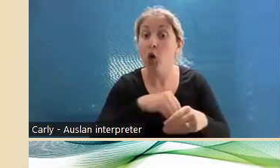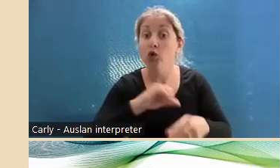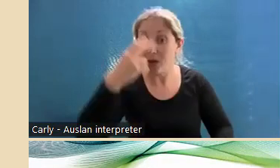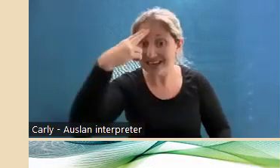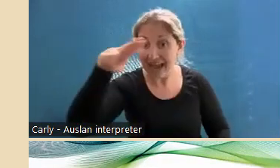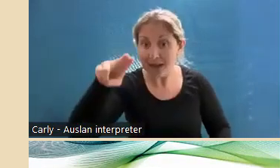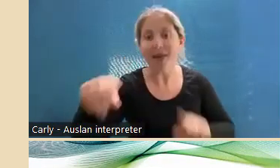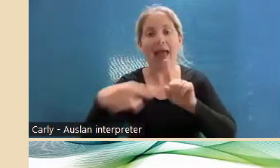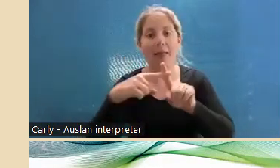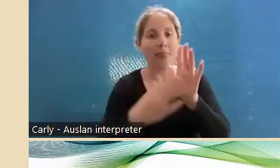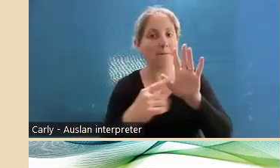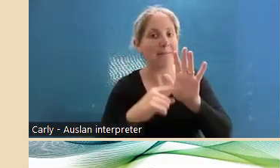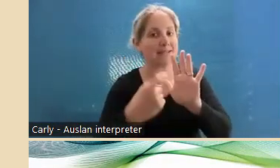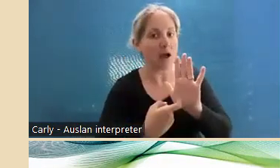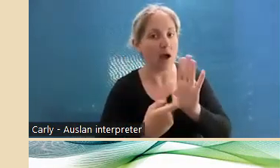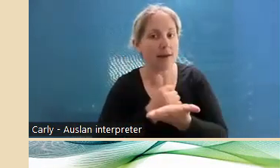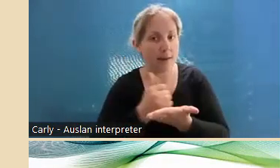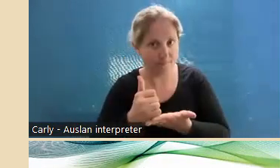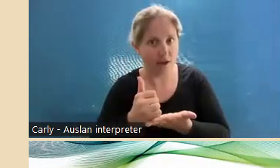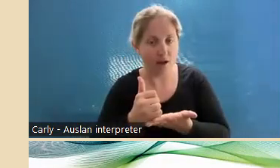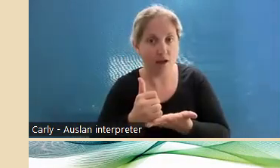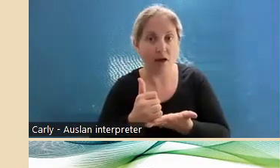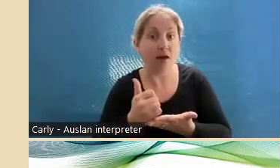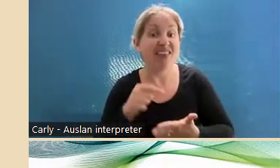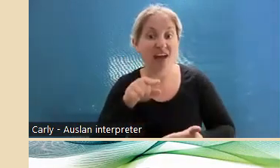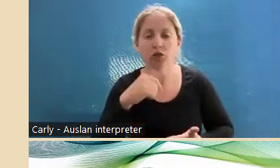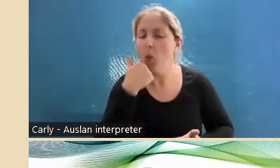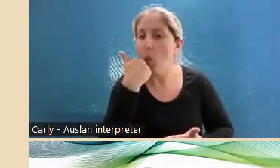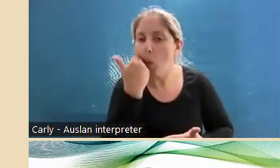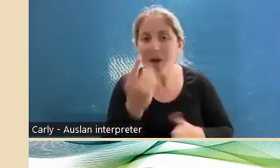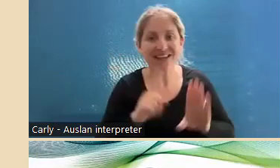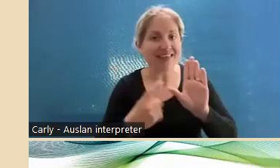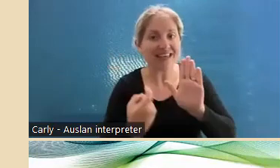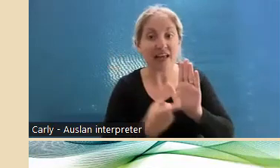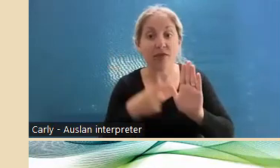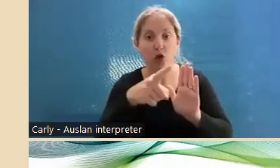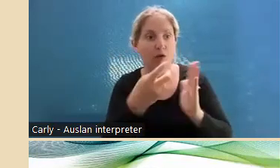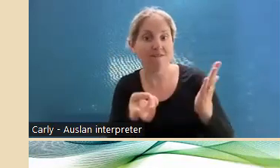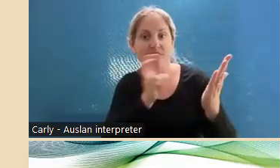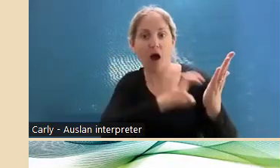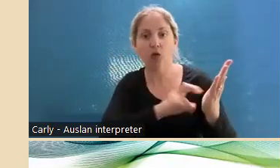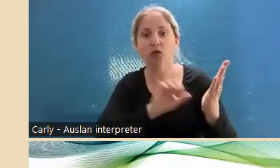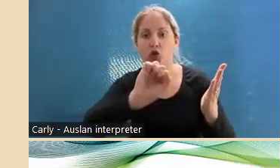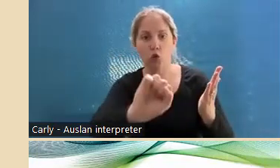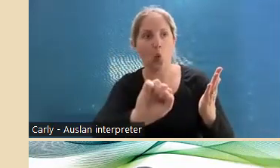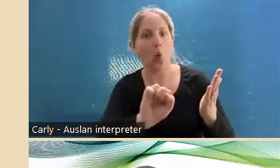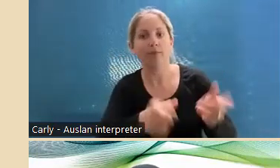This will be the year that you filed your AAT proceedings, followed by a forward slash and then four digits.